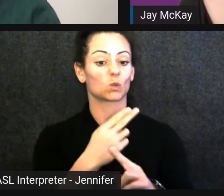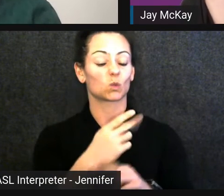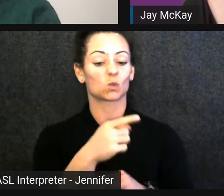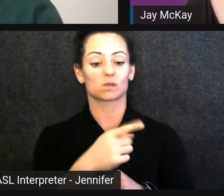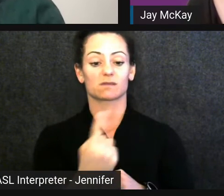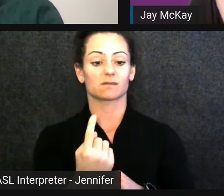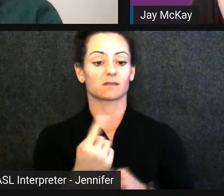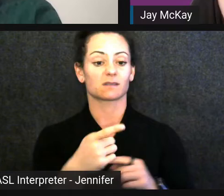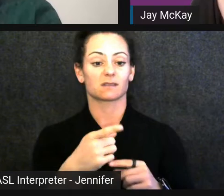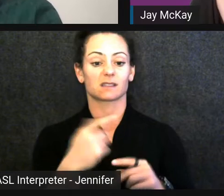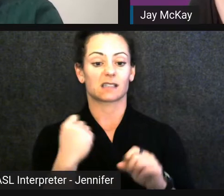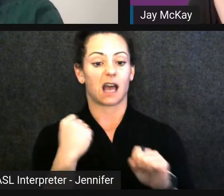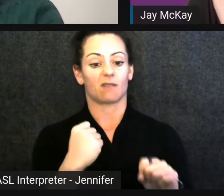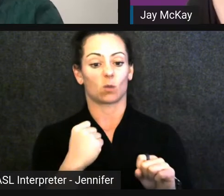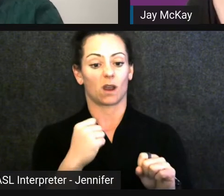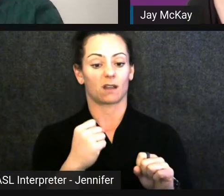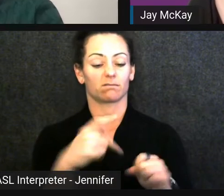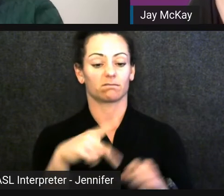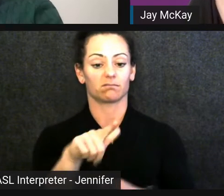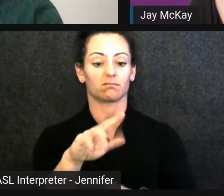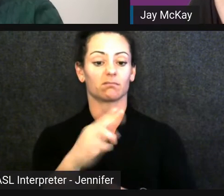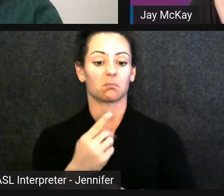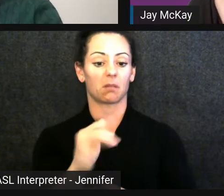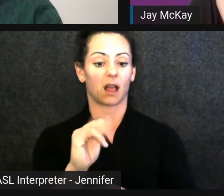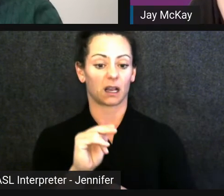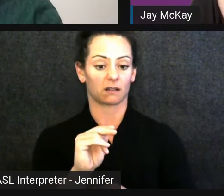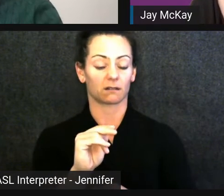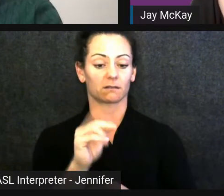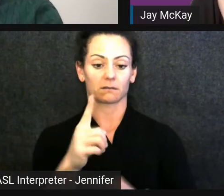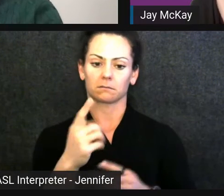for implementing some of the features on your website,